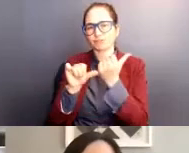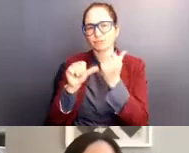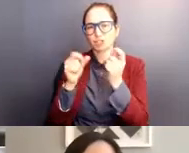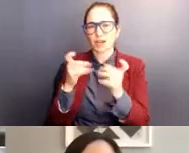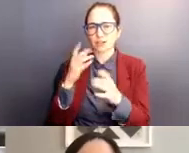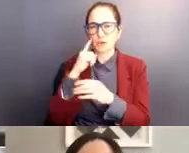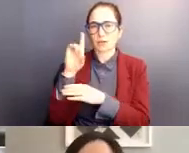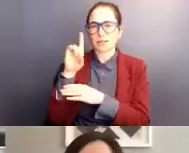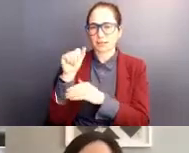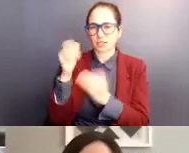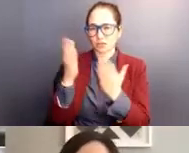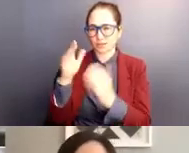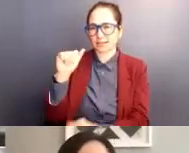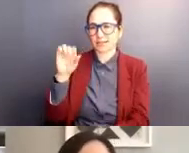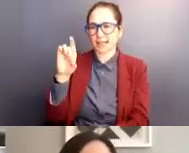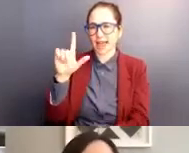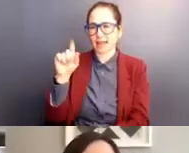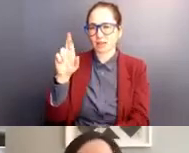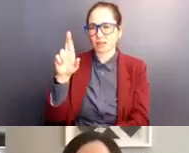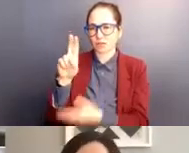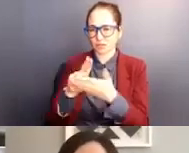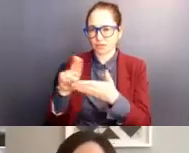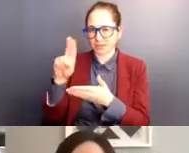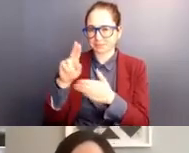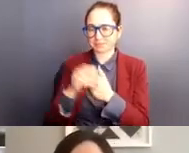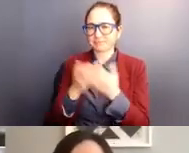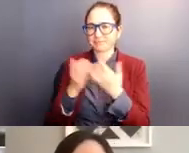To give a brief visual description of myself